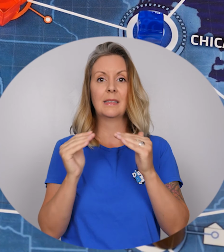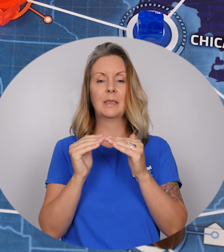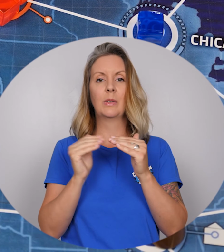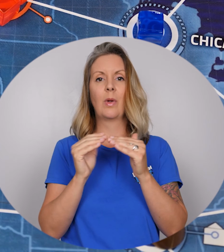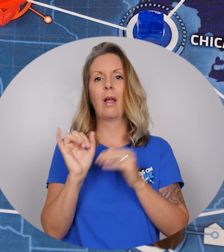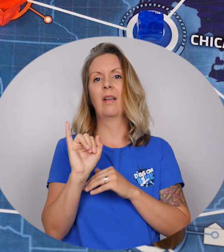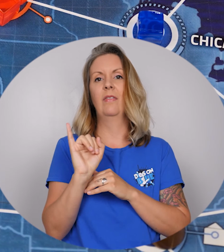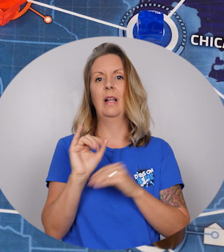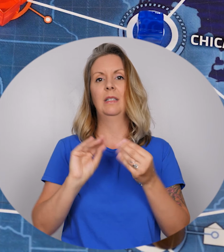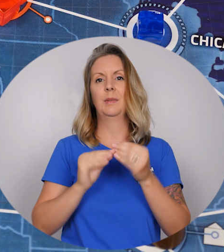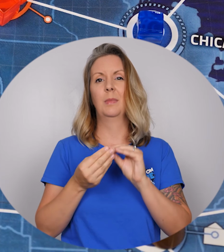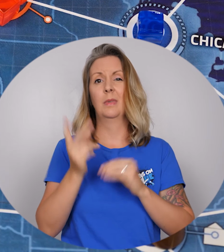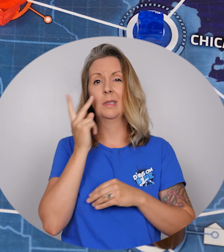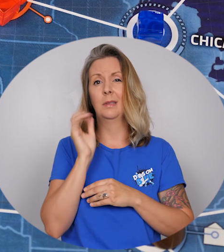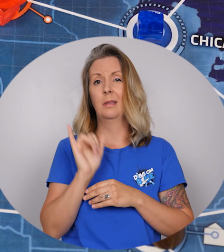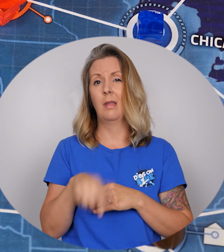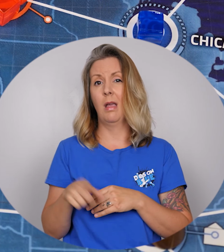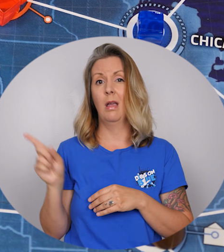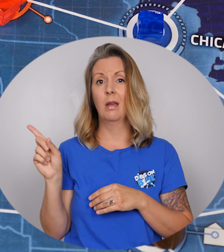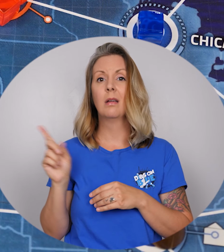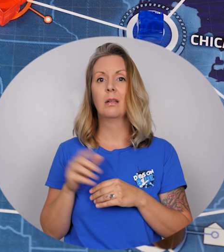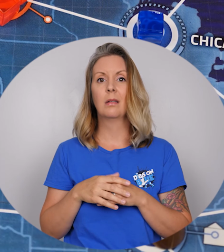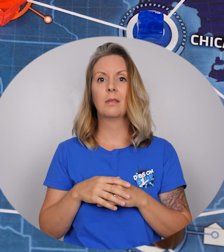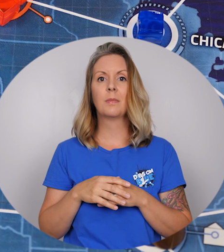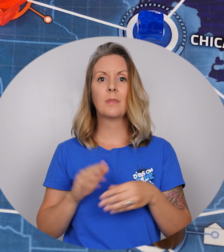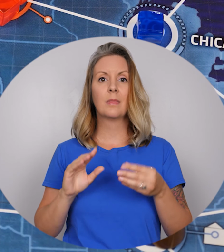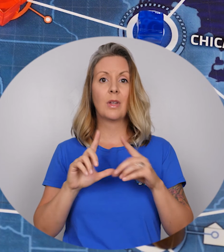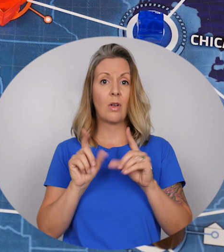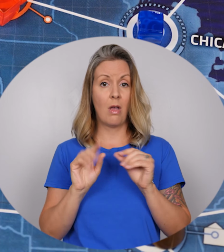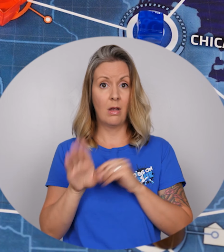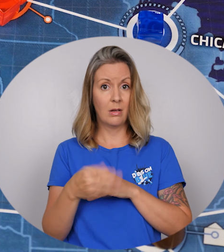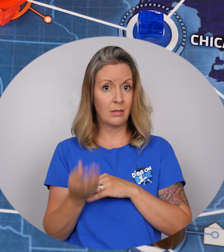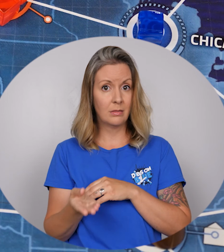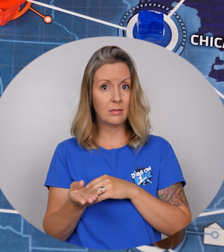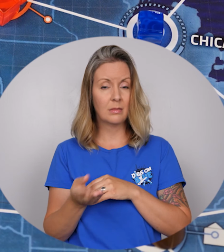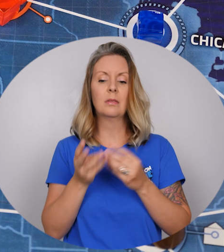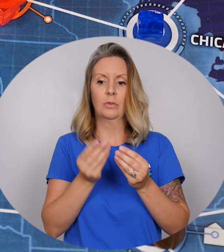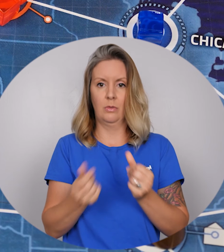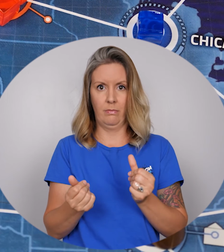the Infection deck equal to the current infection rate, which is the value beside this marker.